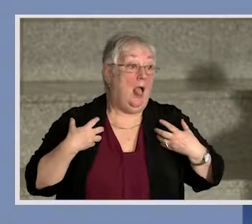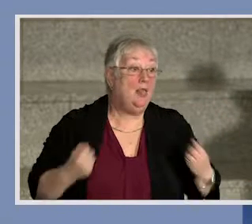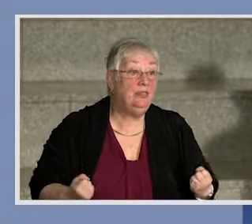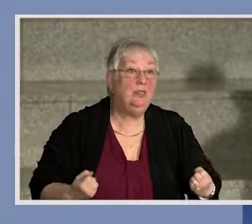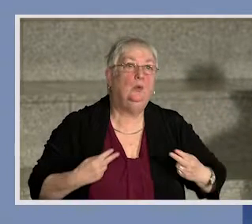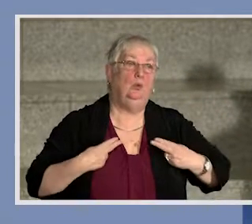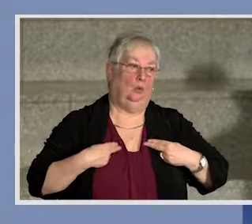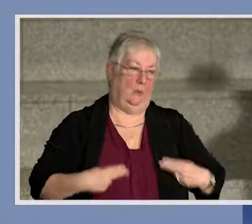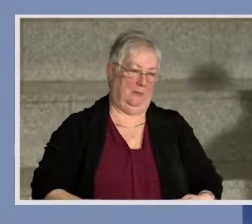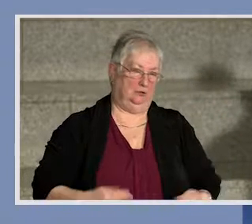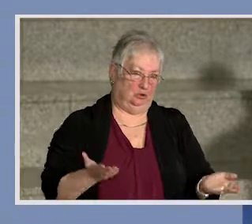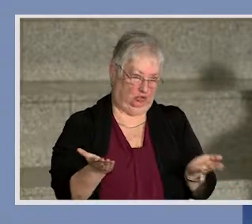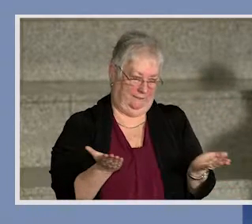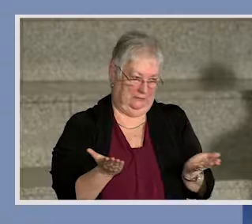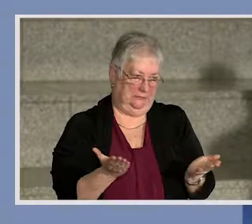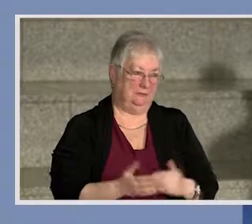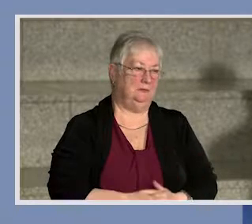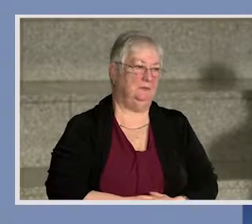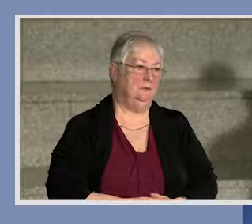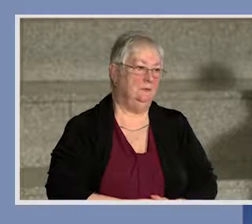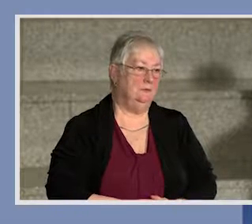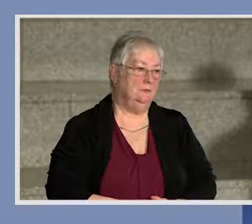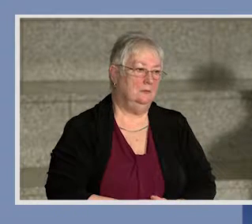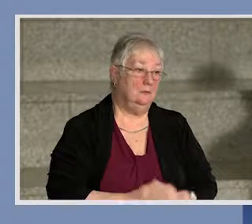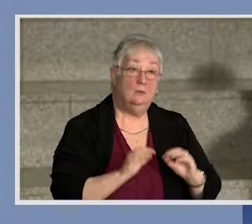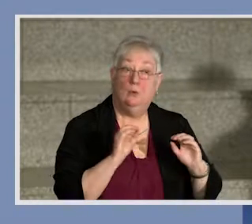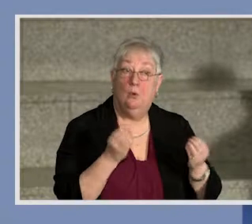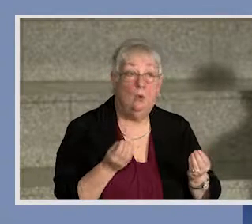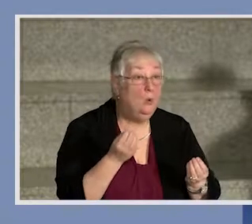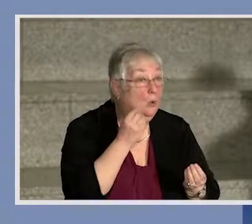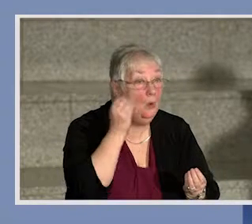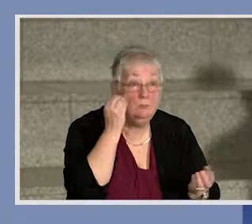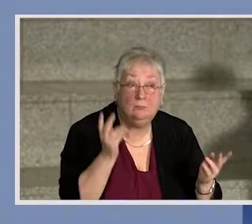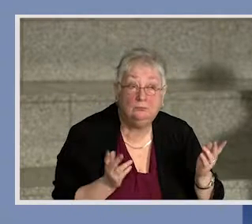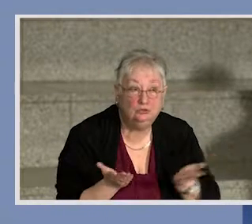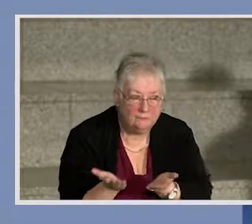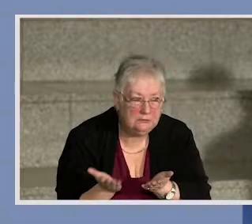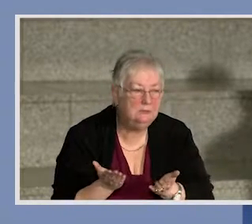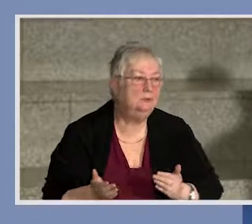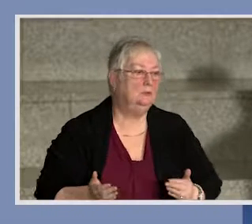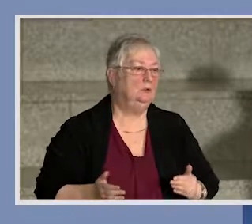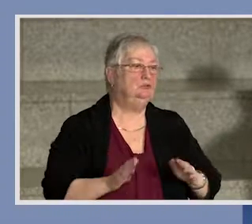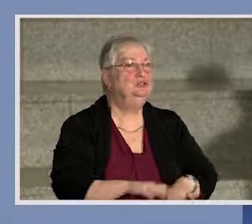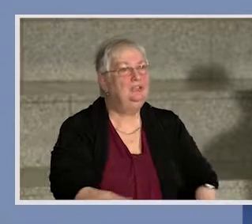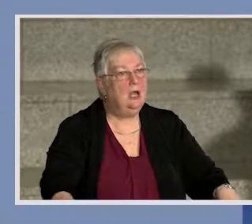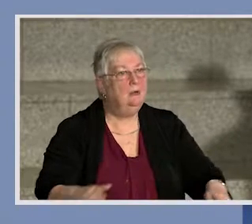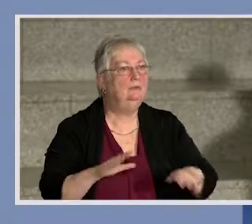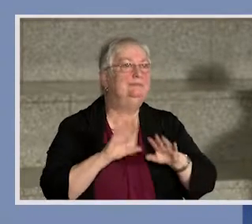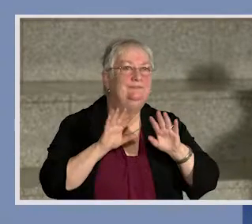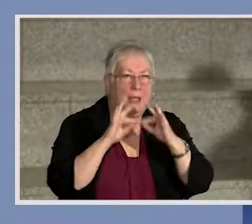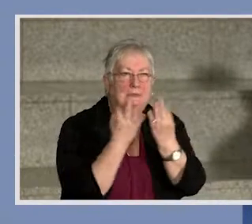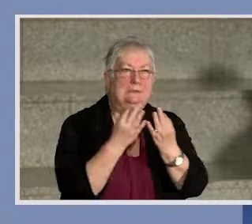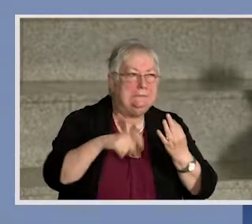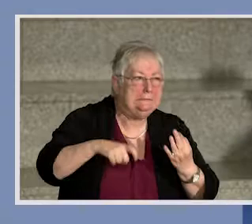HOMELESSNESS SERVICES, UNEMPLOYMENT COMPENSATION, CHILD AND FAMILY SERVICES. THE NEXT 1.4 BILLION DOLLARS,